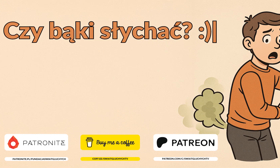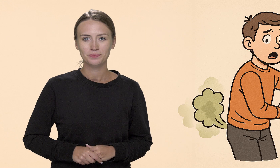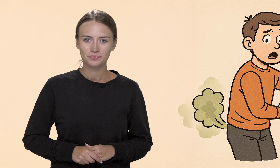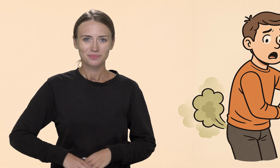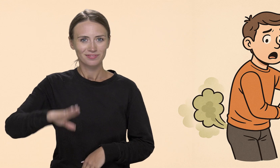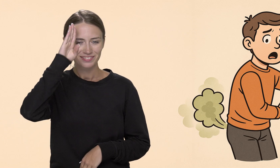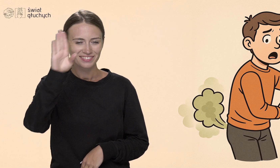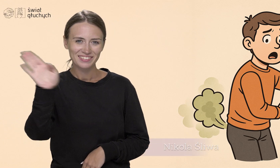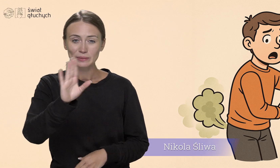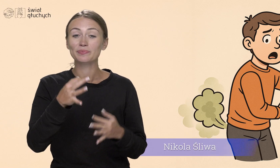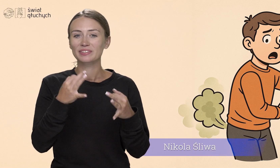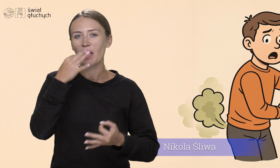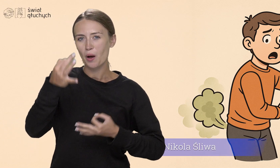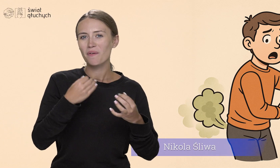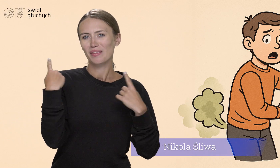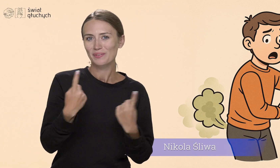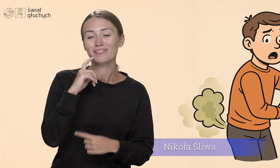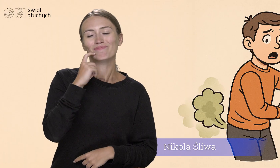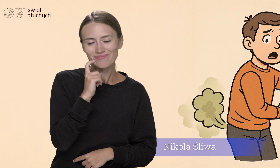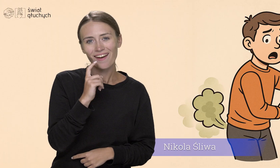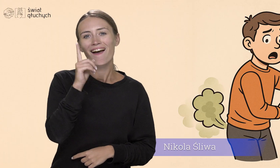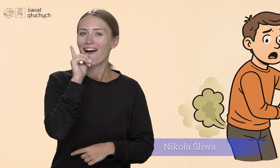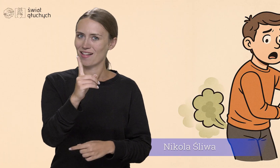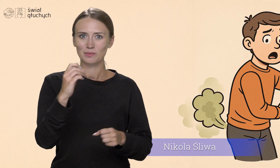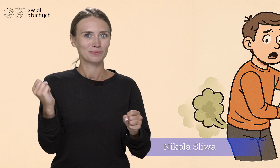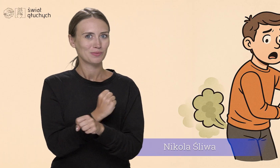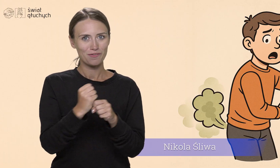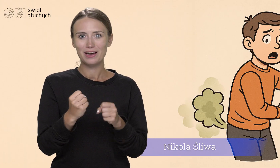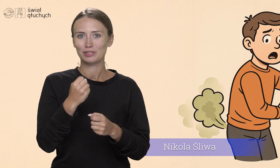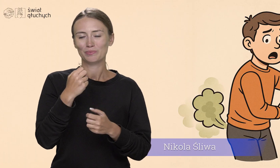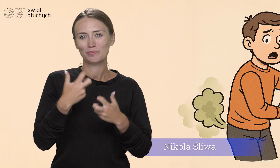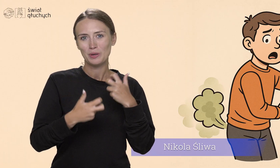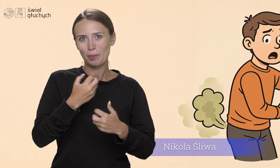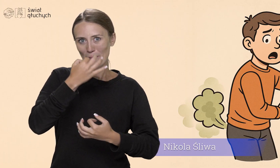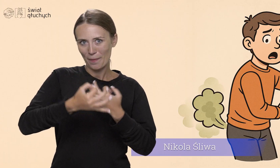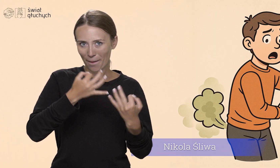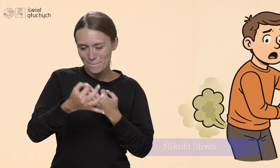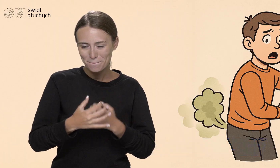Hello! Today I’ll tell you about a funny situation, but one that touches on a very serious issue.